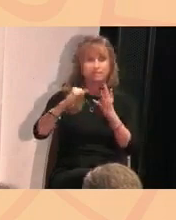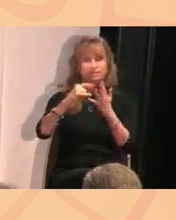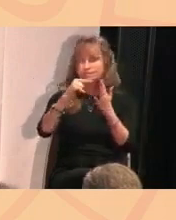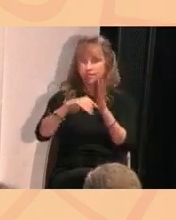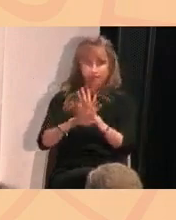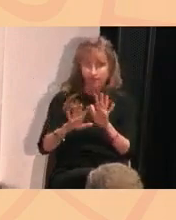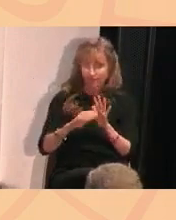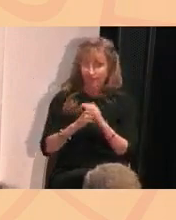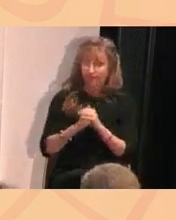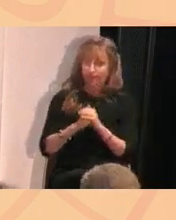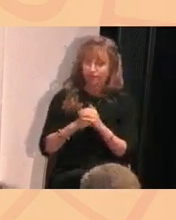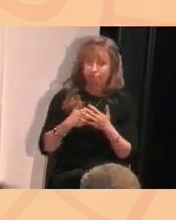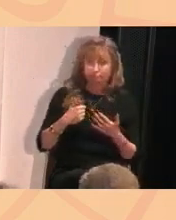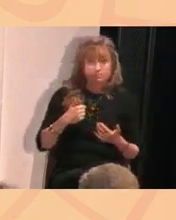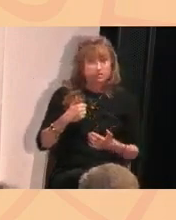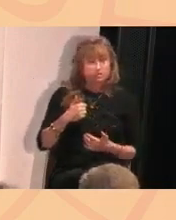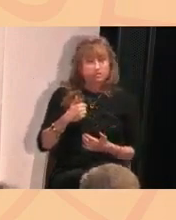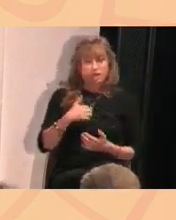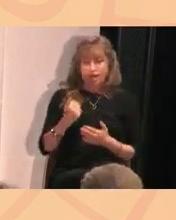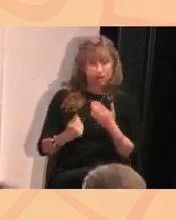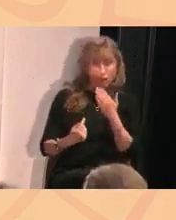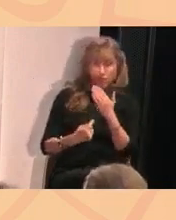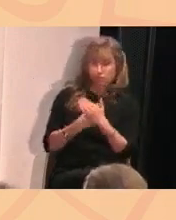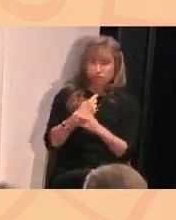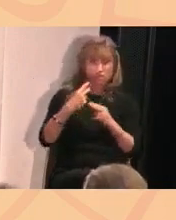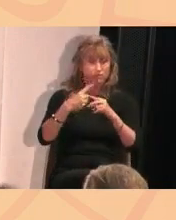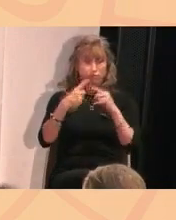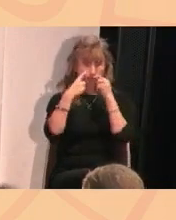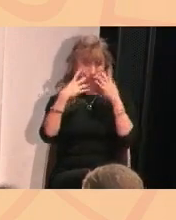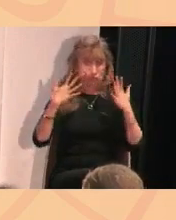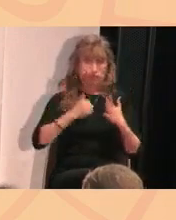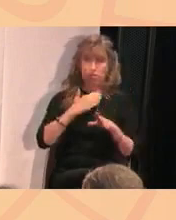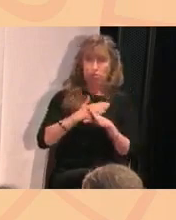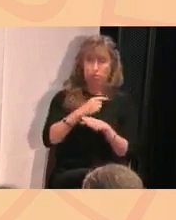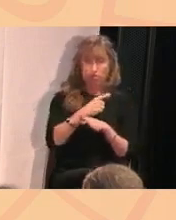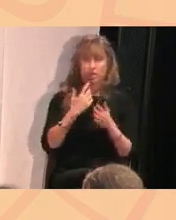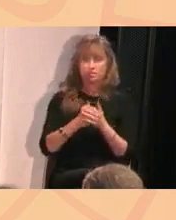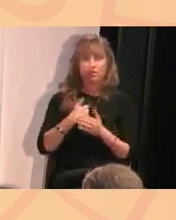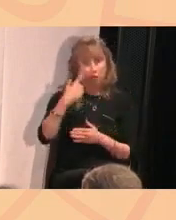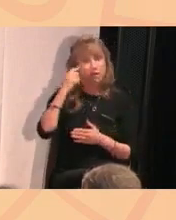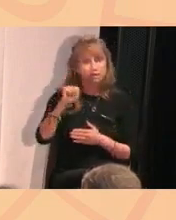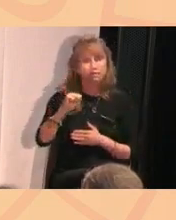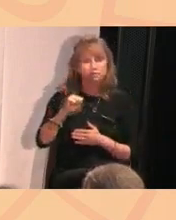And that's not a set, it's real, that place. And it's an amazing place.